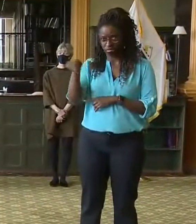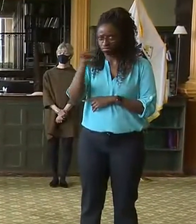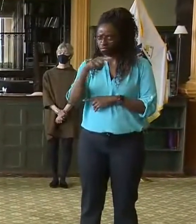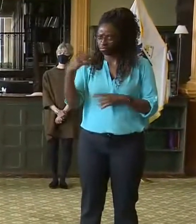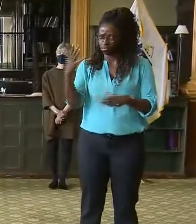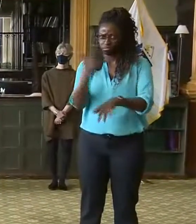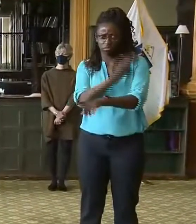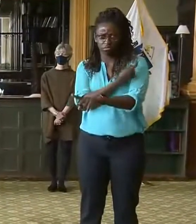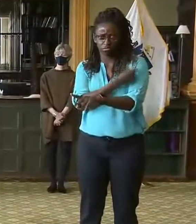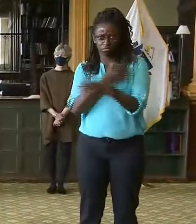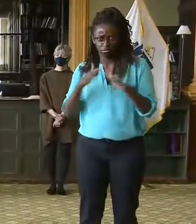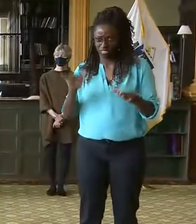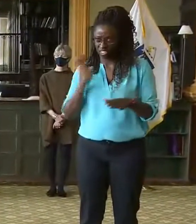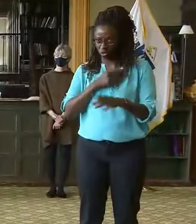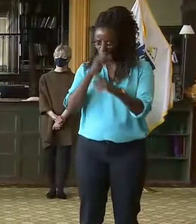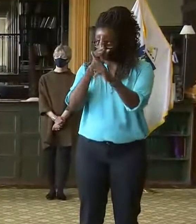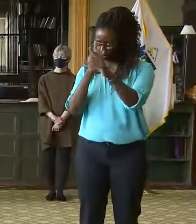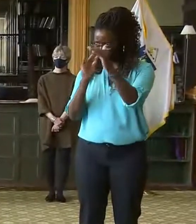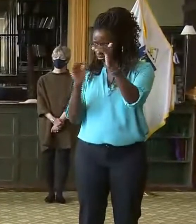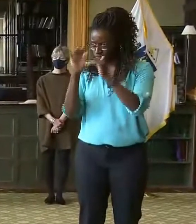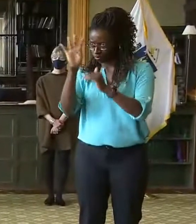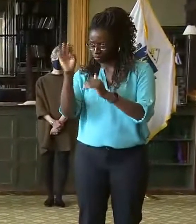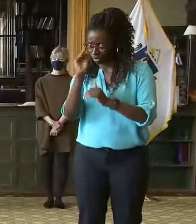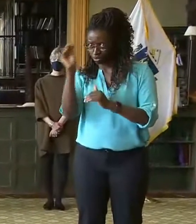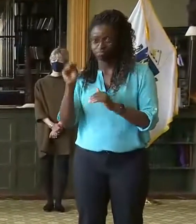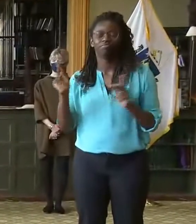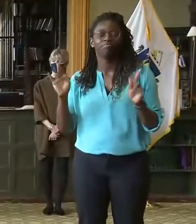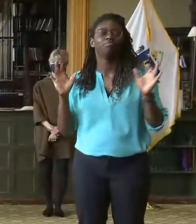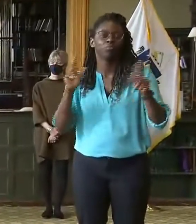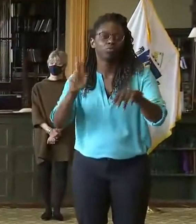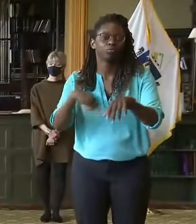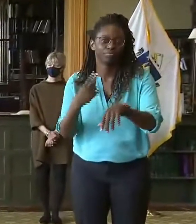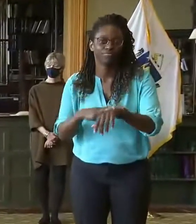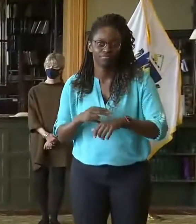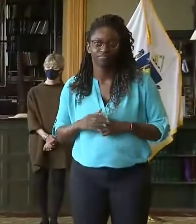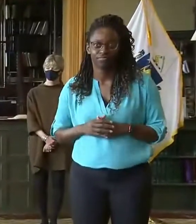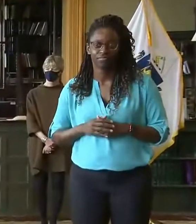THE PEOPLE OF THE COMMONWEALTH